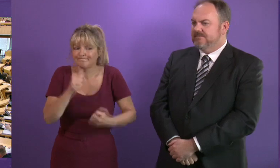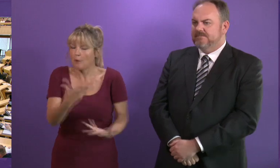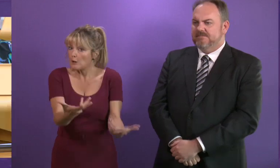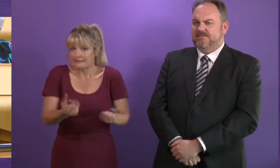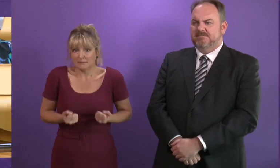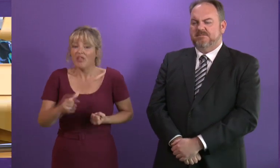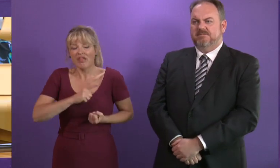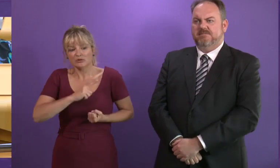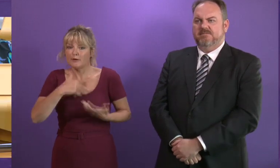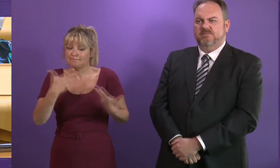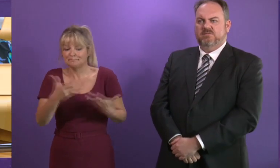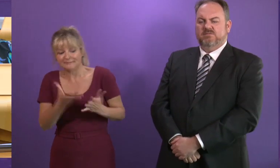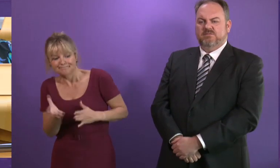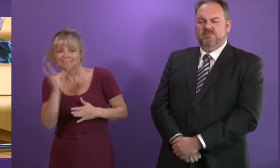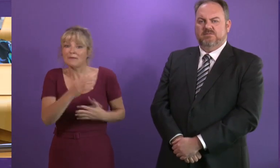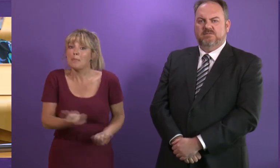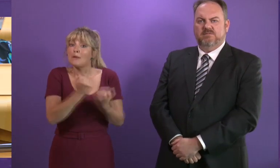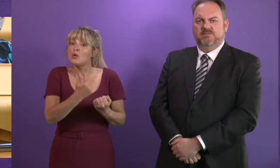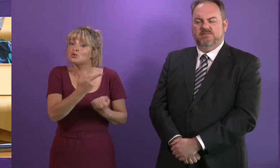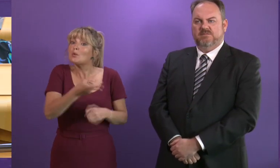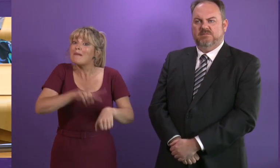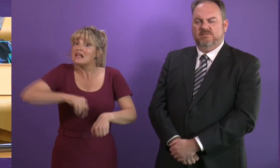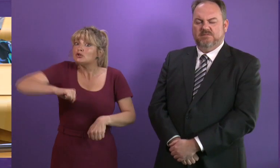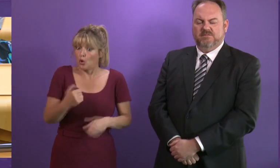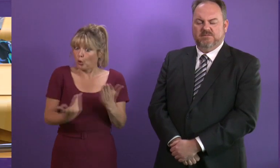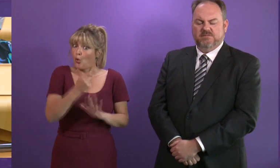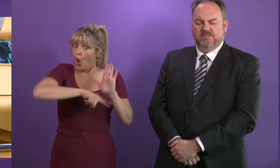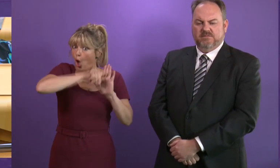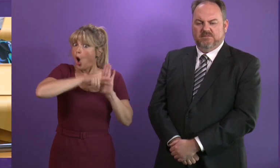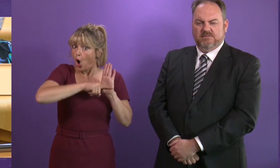to keep our roads safe. Those new laws, together with our stringent drink-drive limit, will